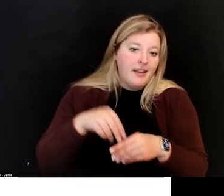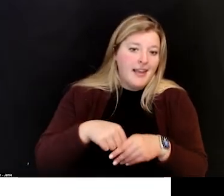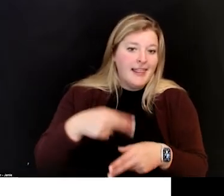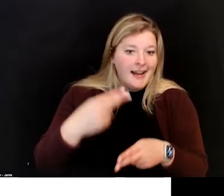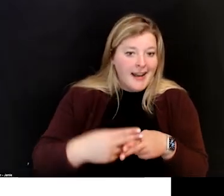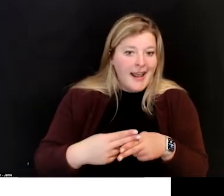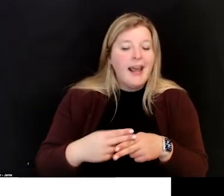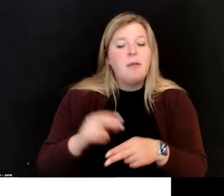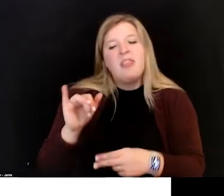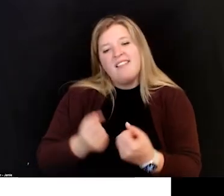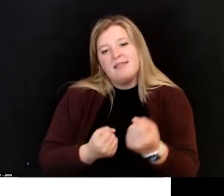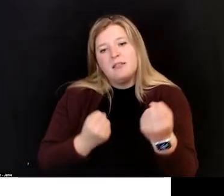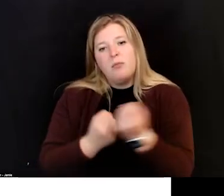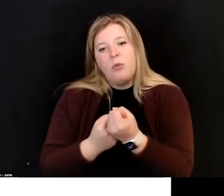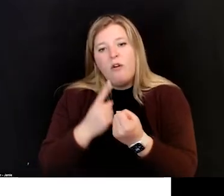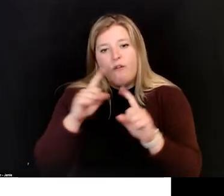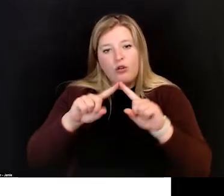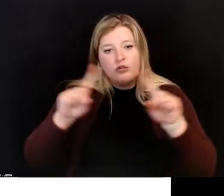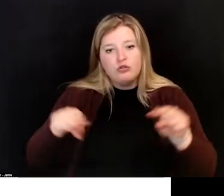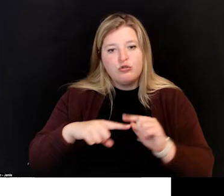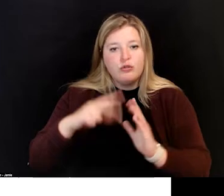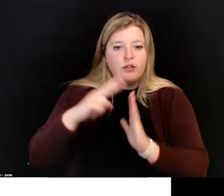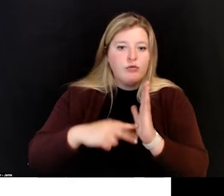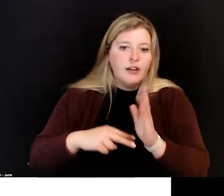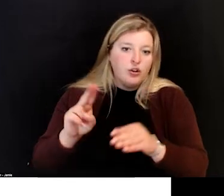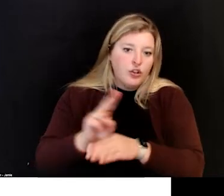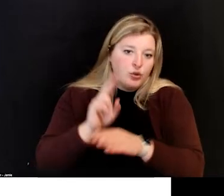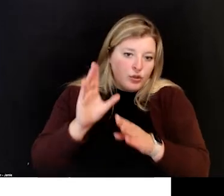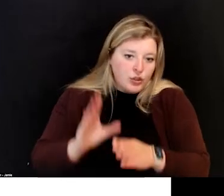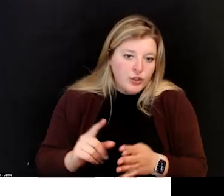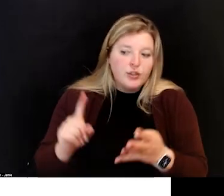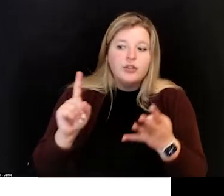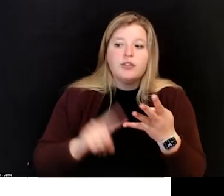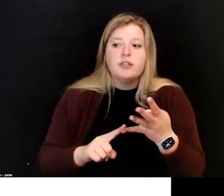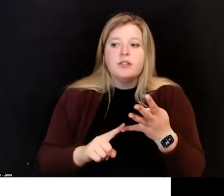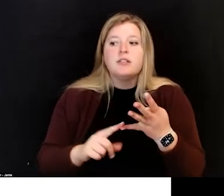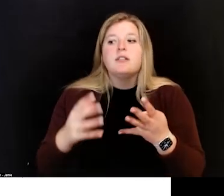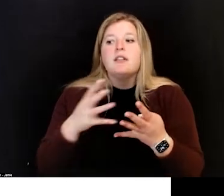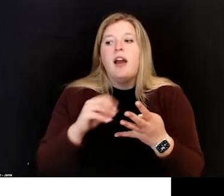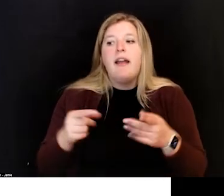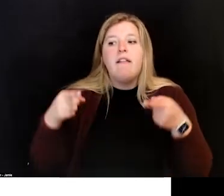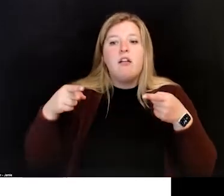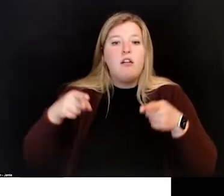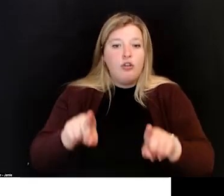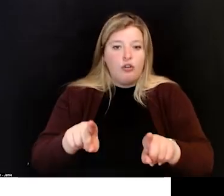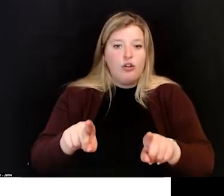is a support for screen reader users as well as cognitive users. And the Concurrent Input Mechanisms